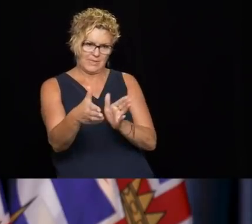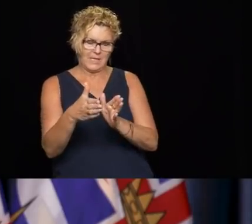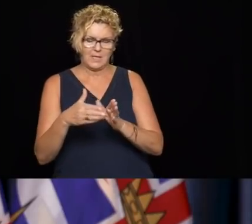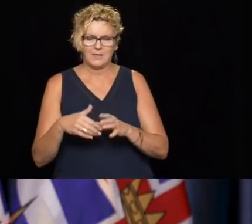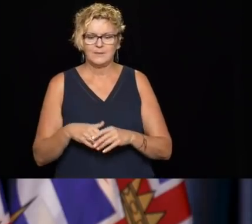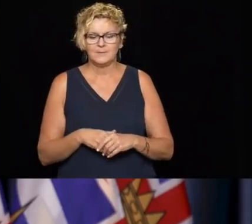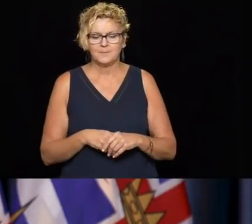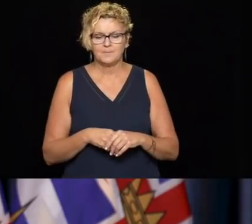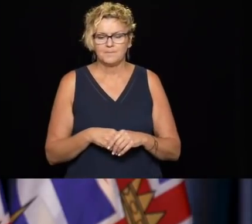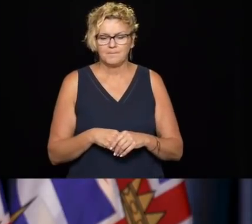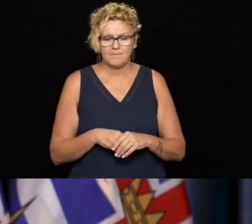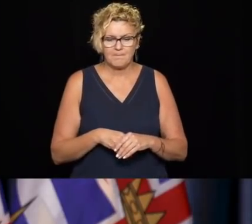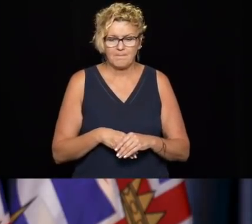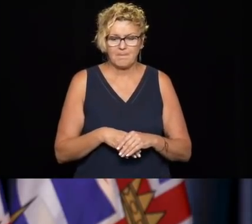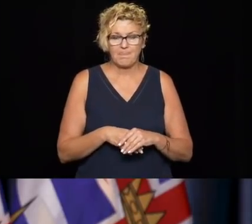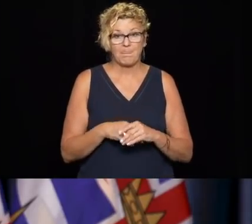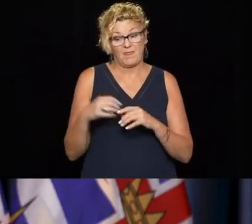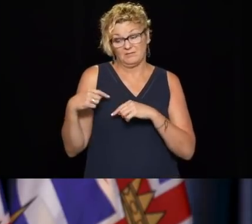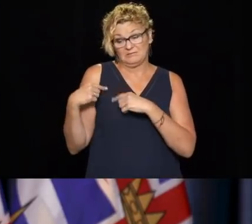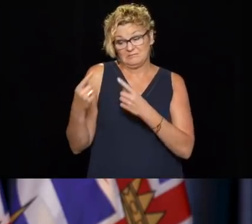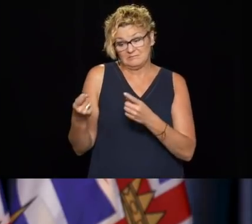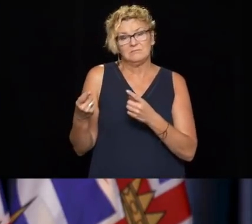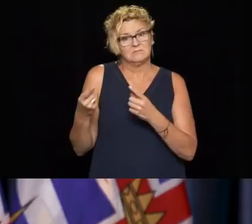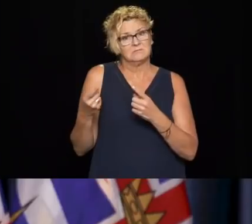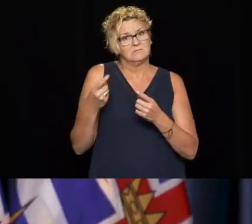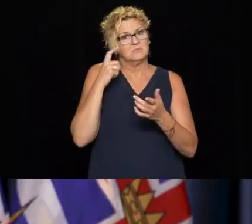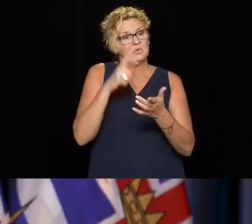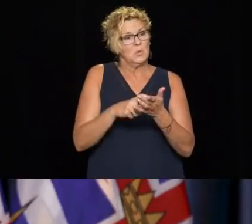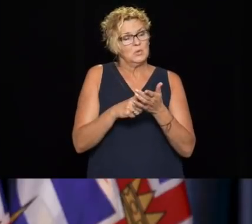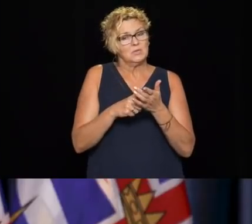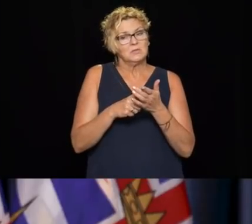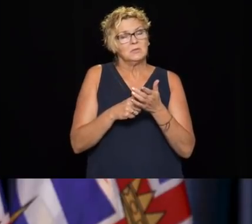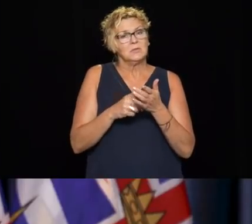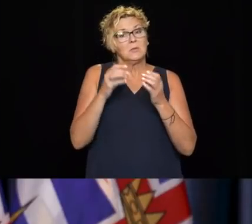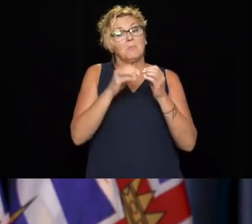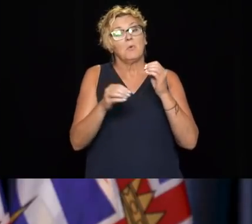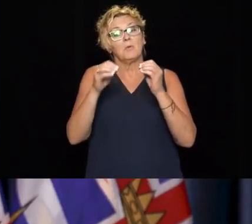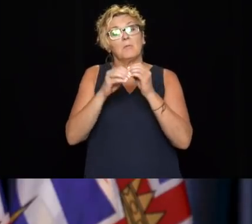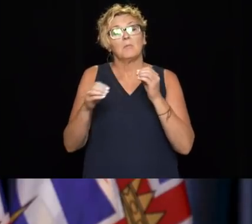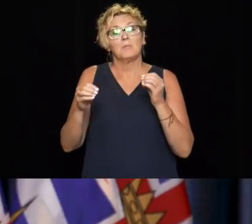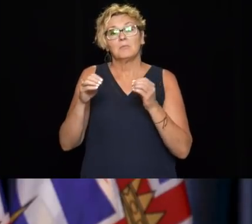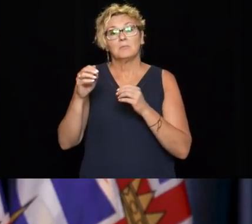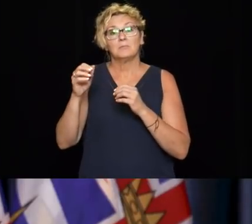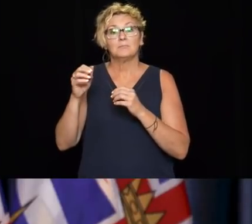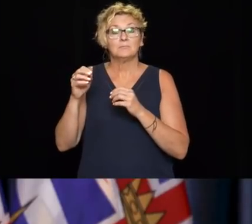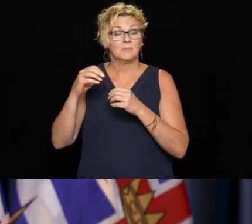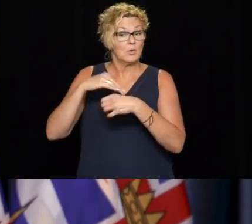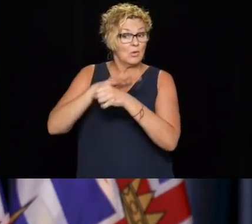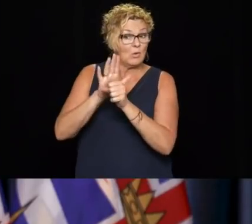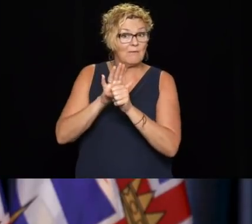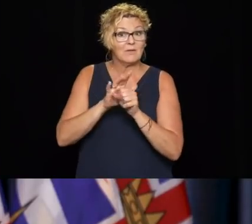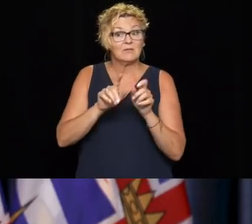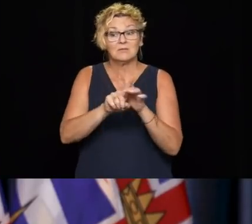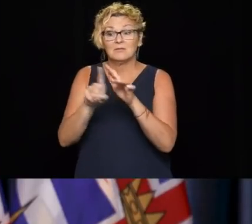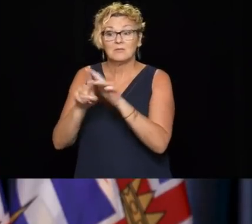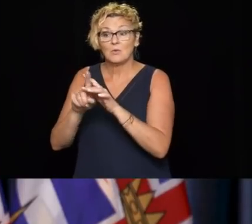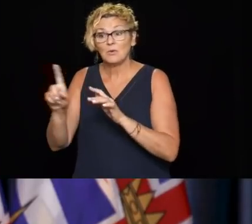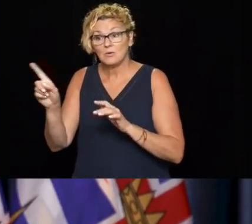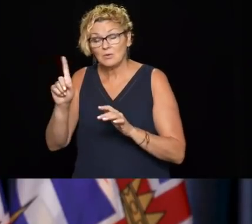into the circumstances in front of us were we have seen in recent times different people, I think, it is fair to say, who have been tested